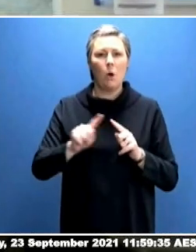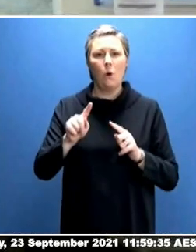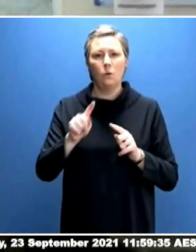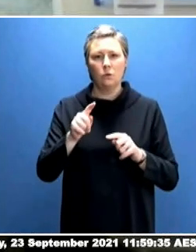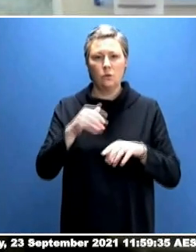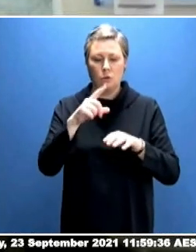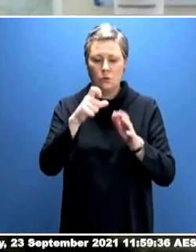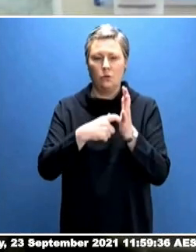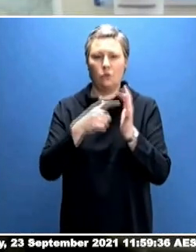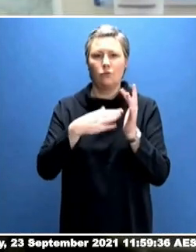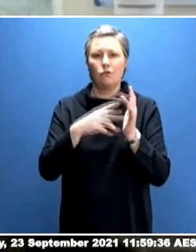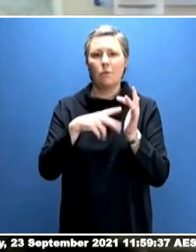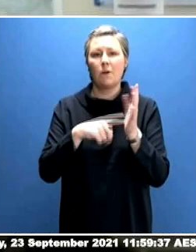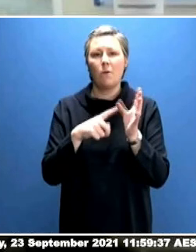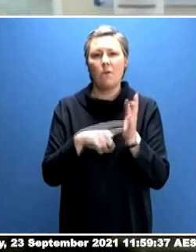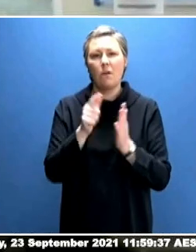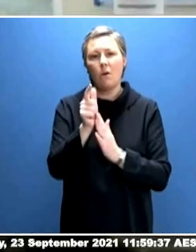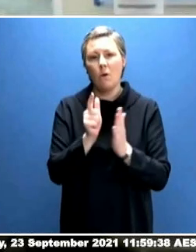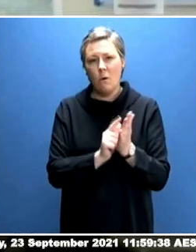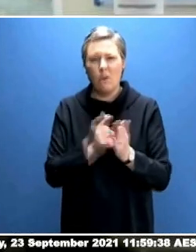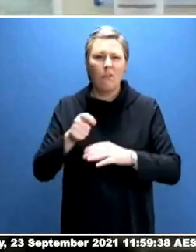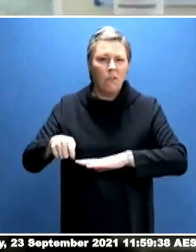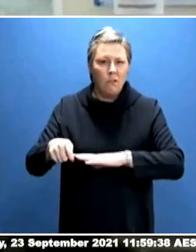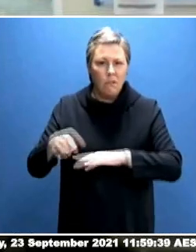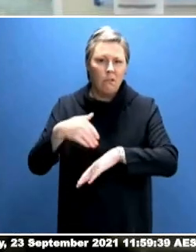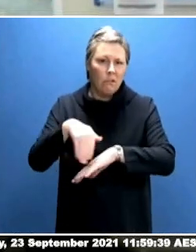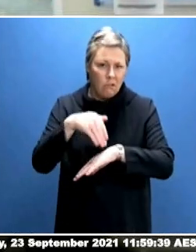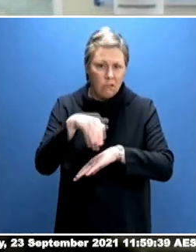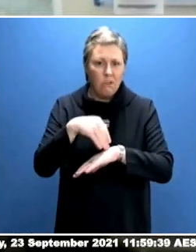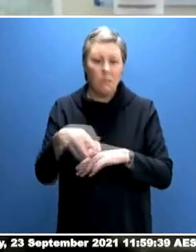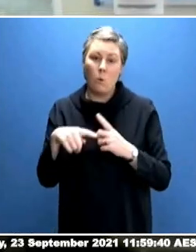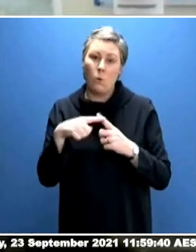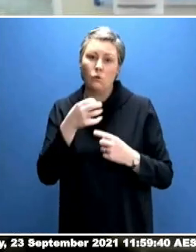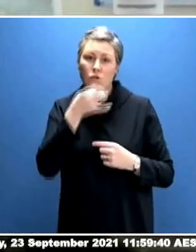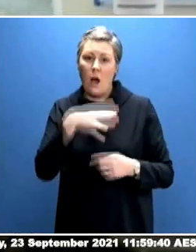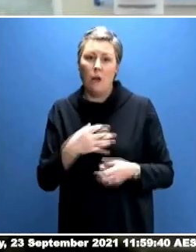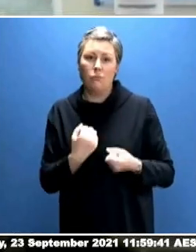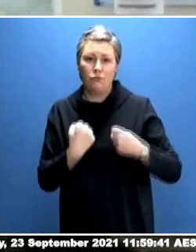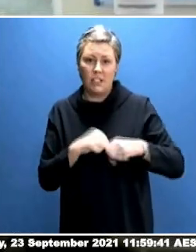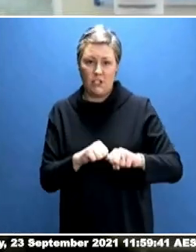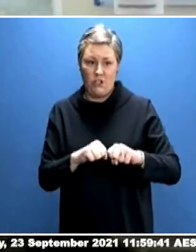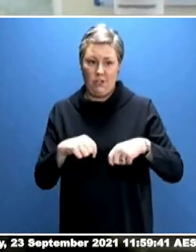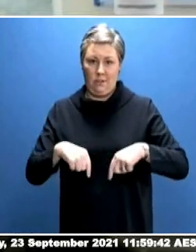but also in child protection matters in the Northern Territory as well as for a